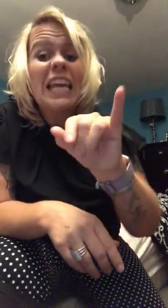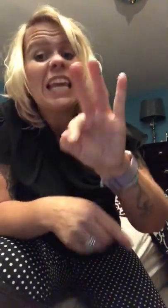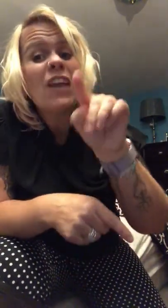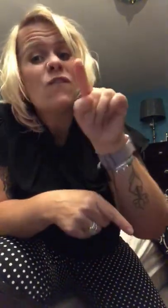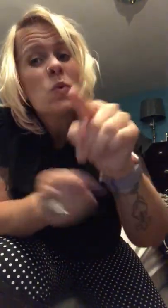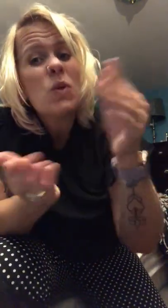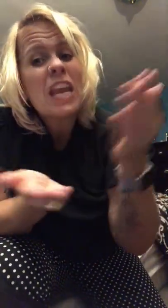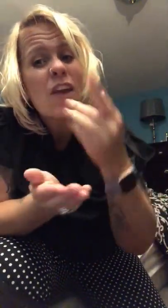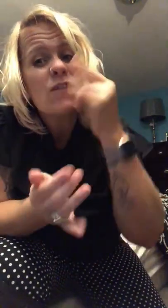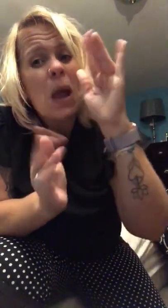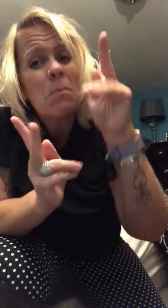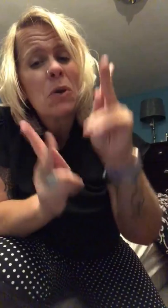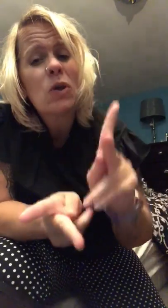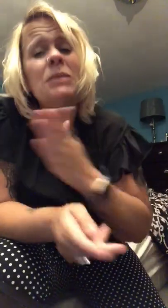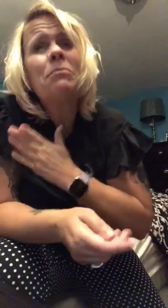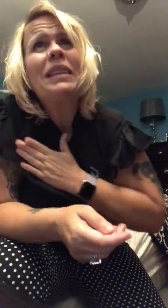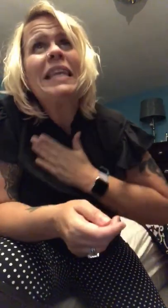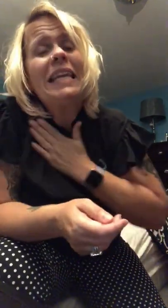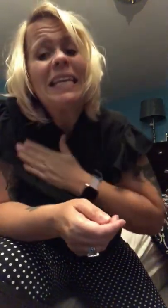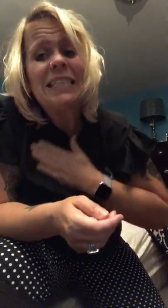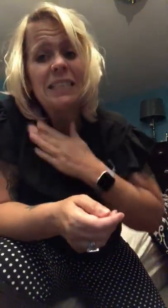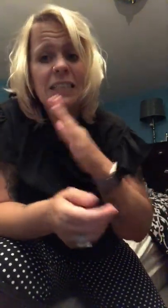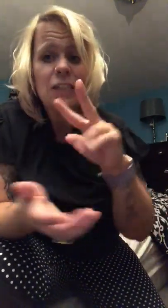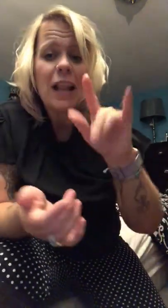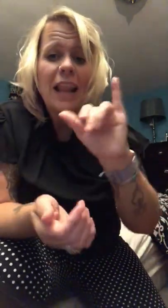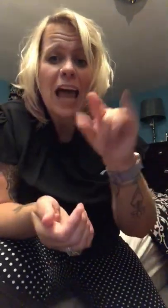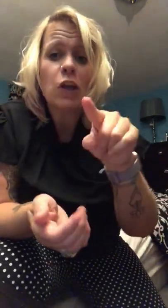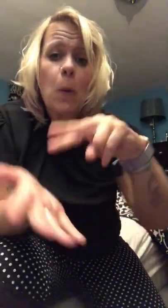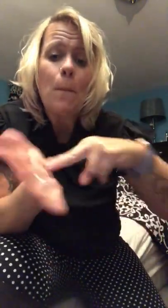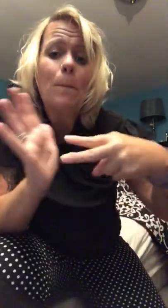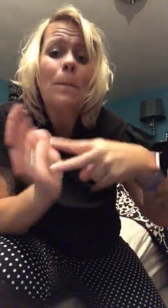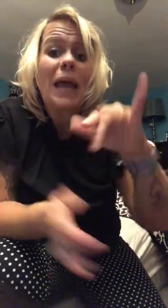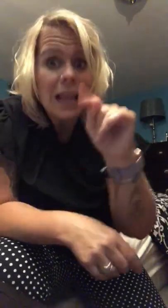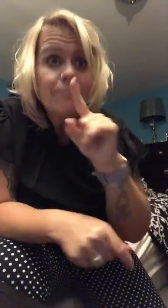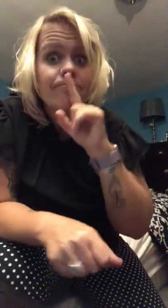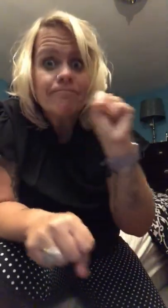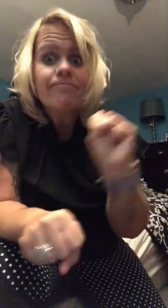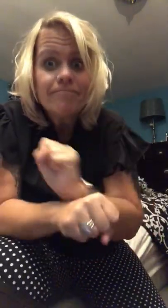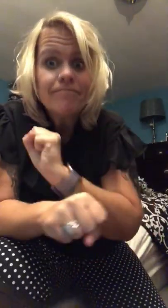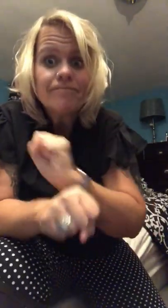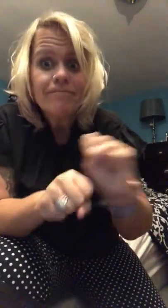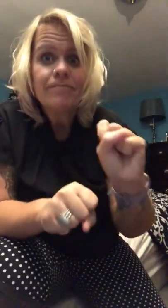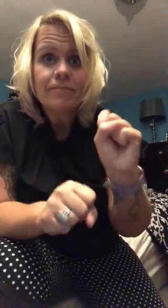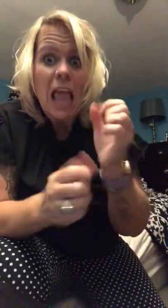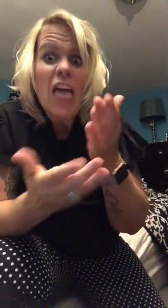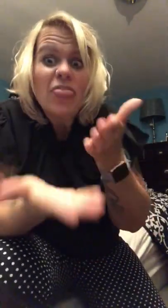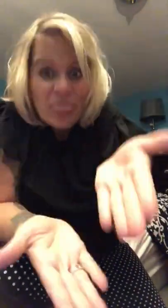If you are here for the person, please be there like you really mean it.